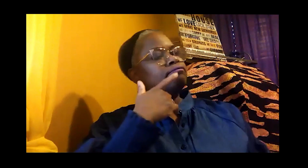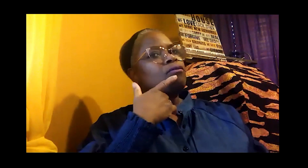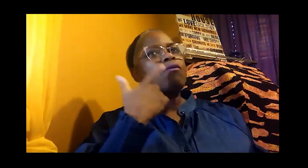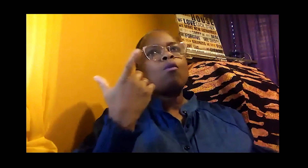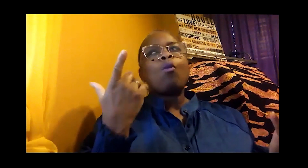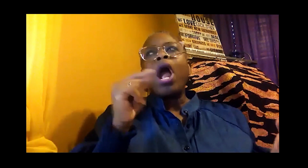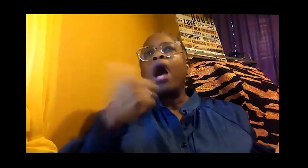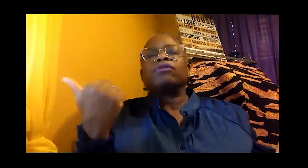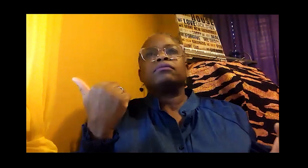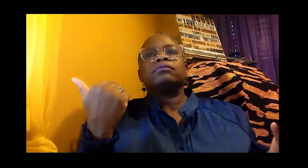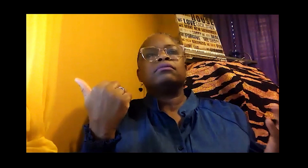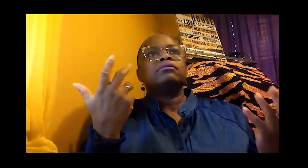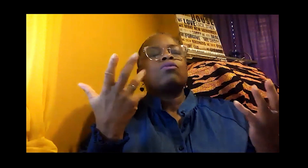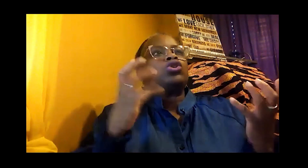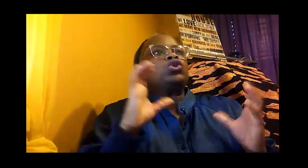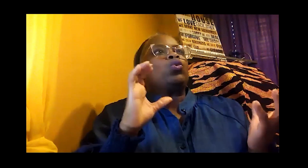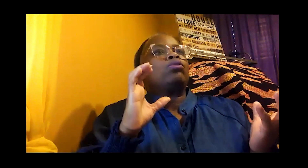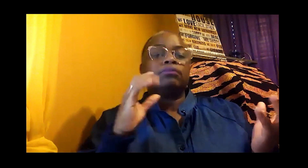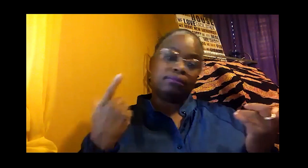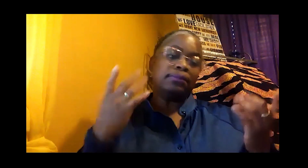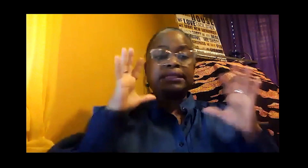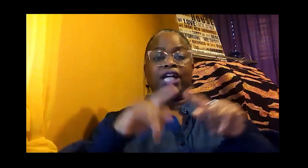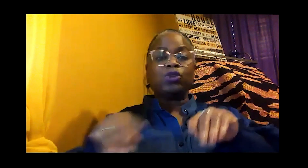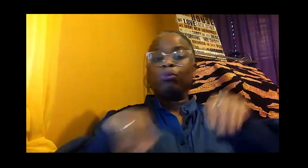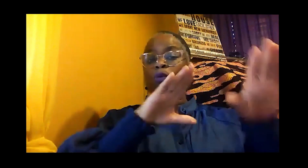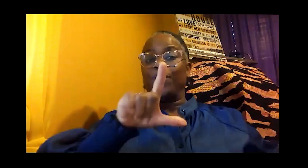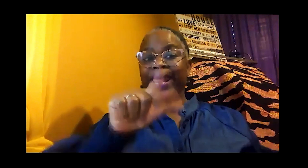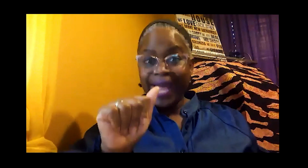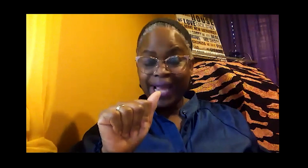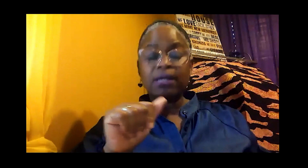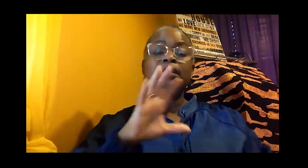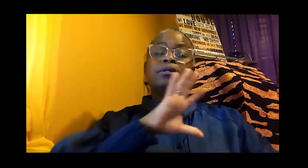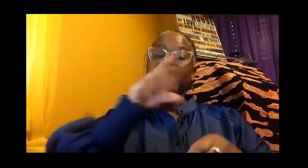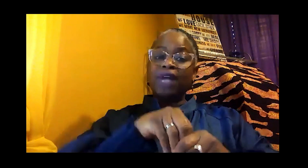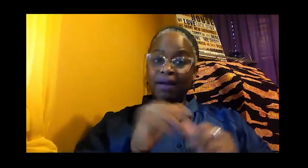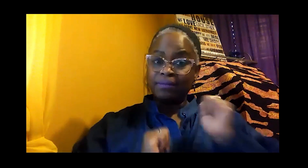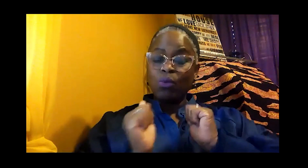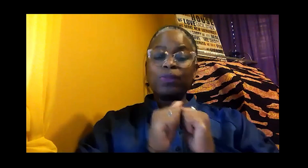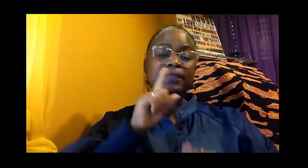My creative side felt it would be best for me to move back to Los Angeles. There, I became involved